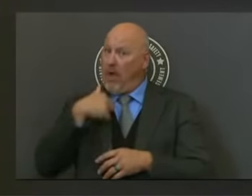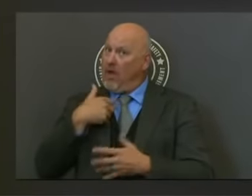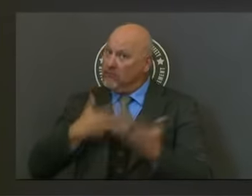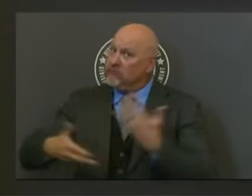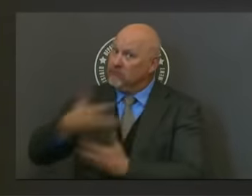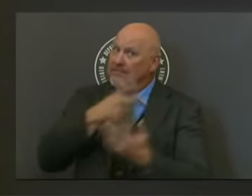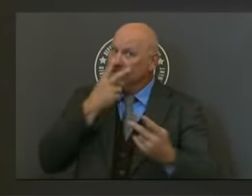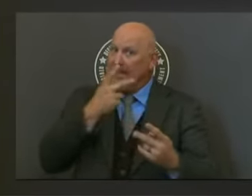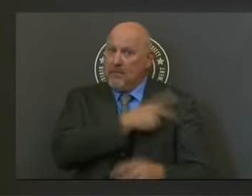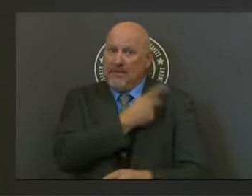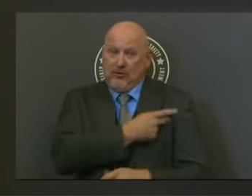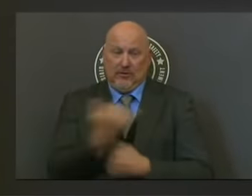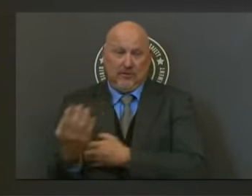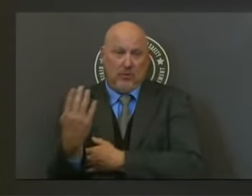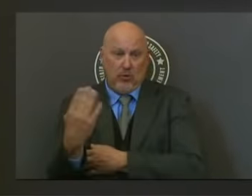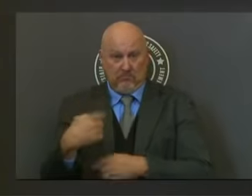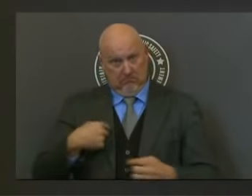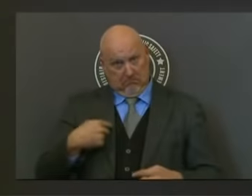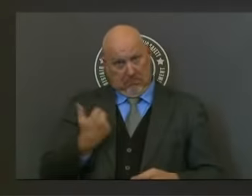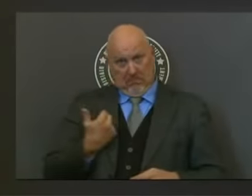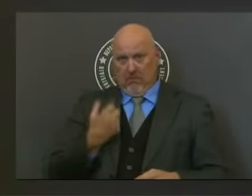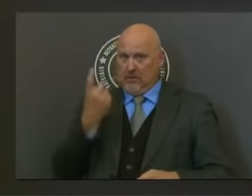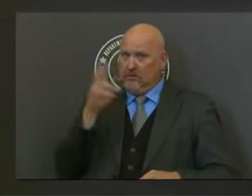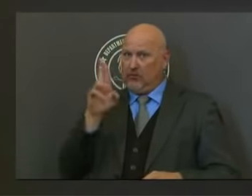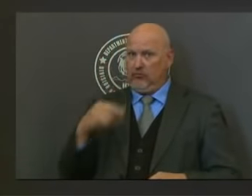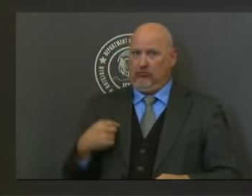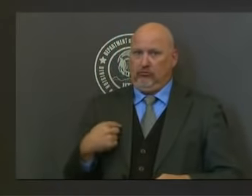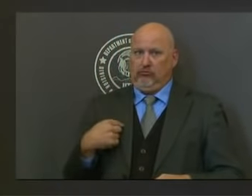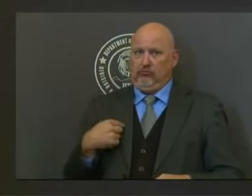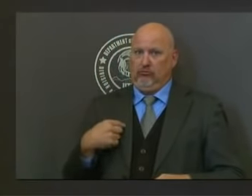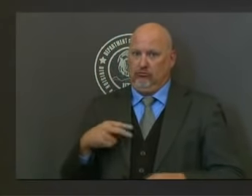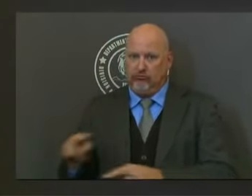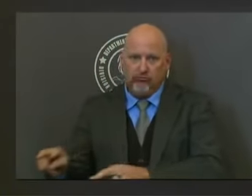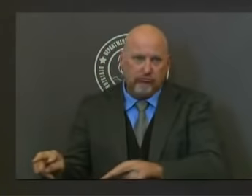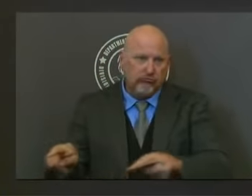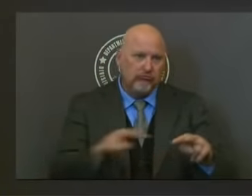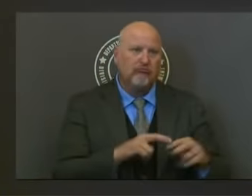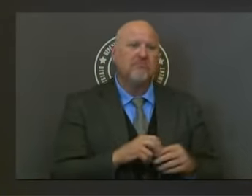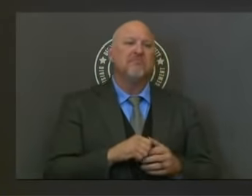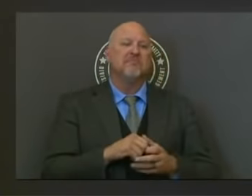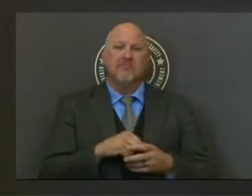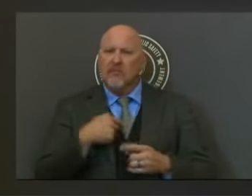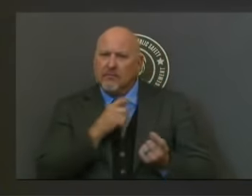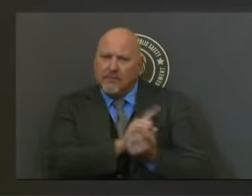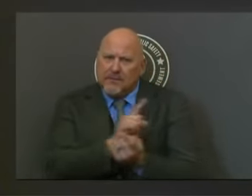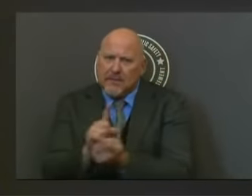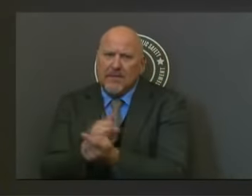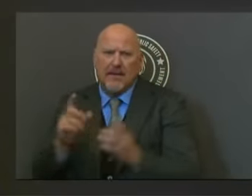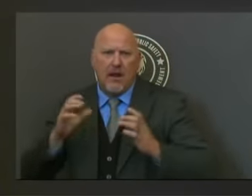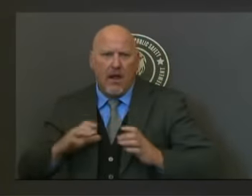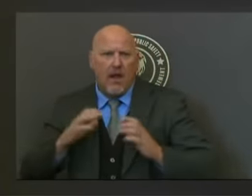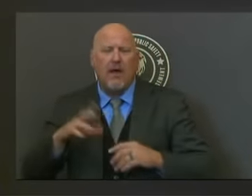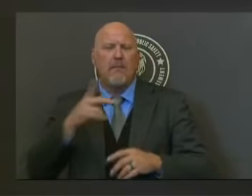hospitals across the state ensures that patients are on the